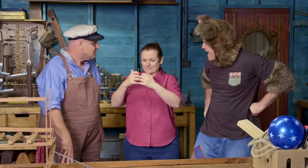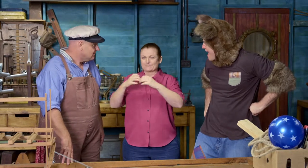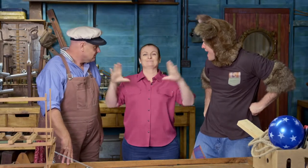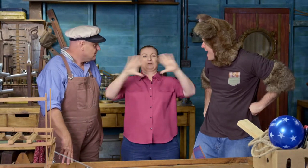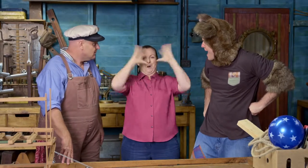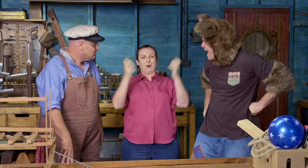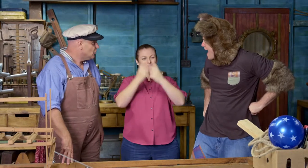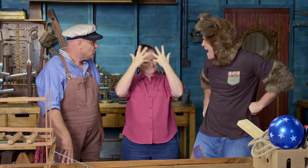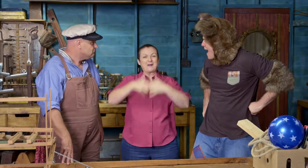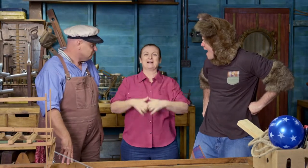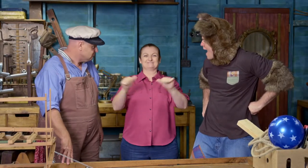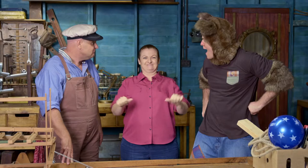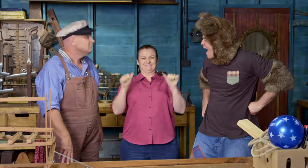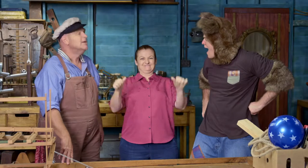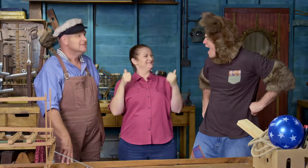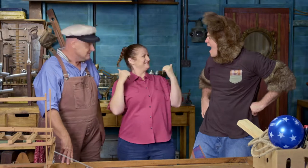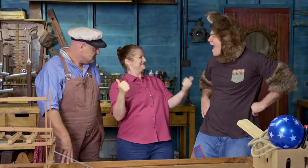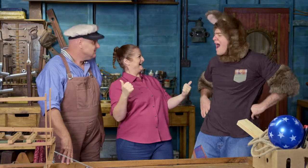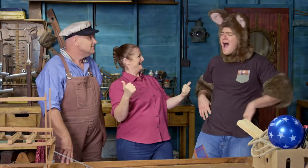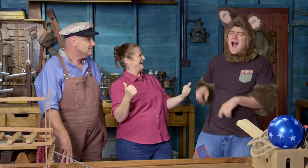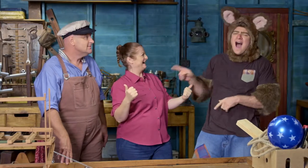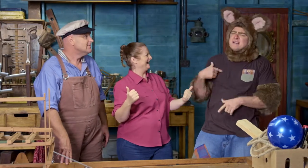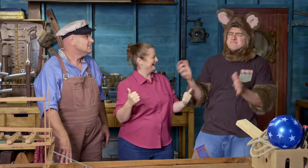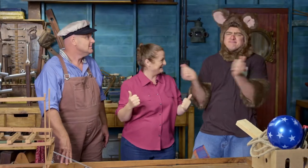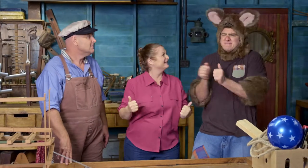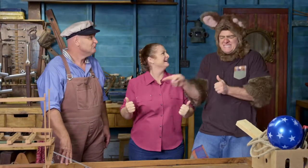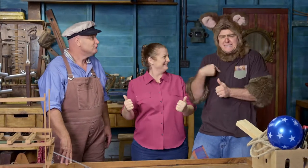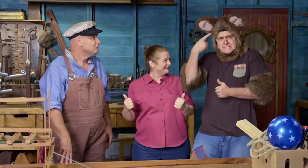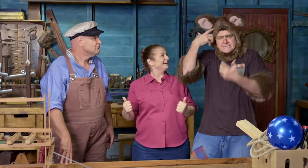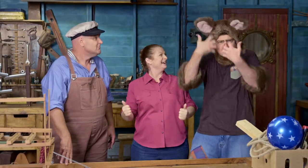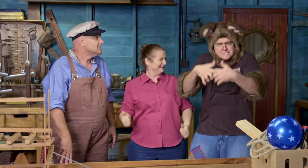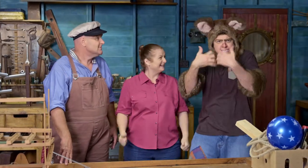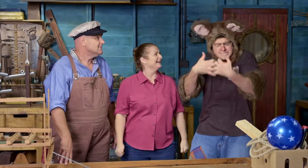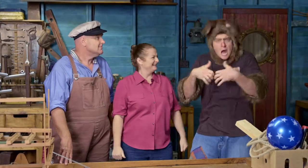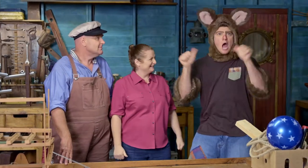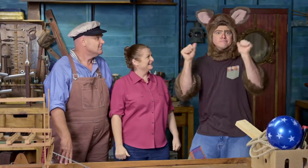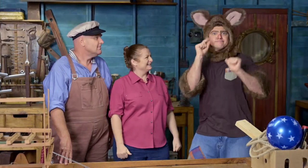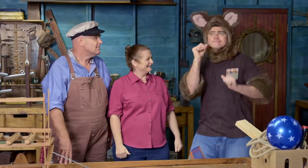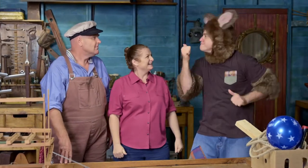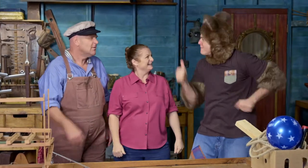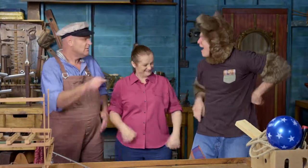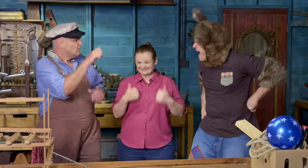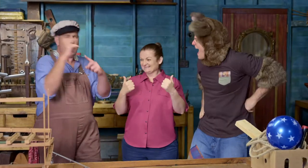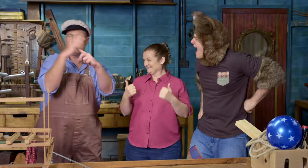that can make it easier to solve the big problems. Oh, yes, you're right! I just have to think things through.